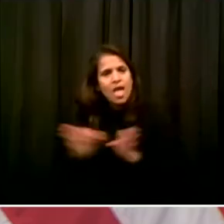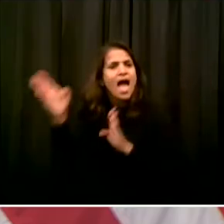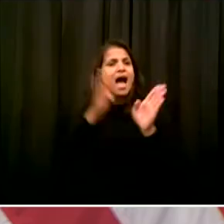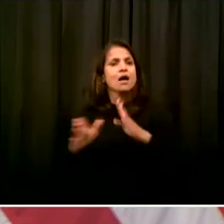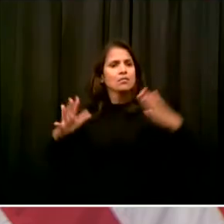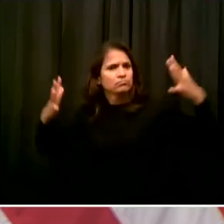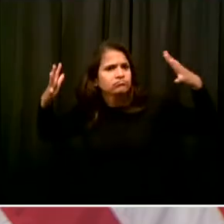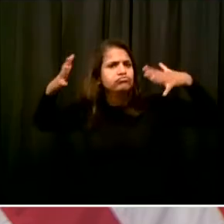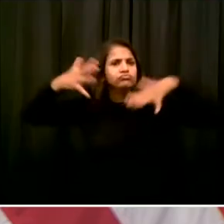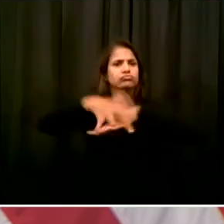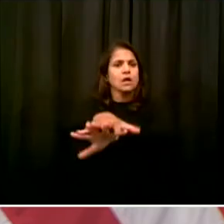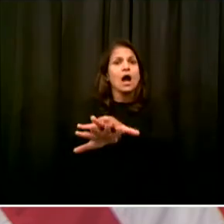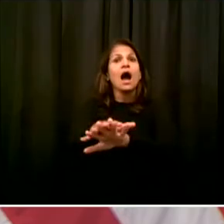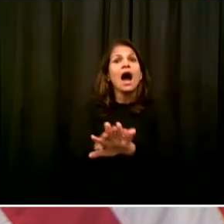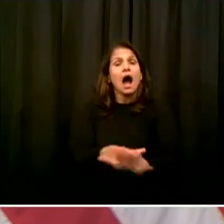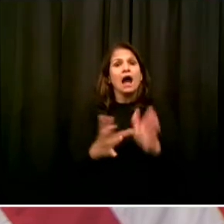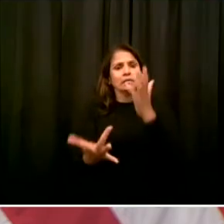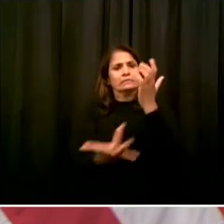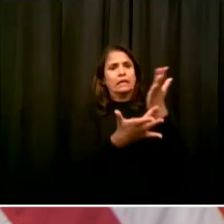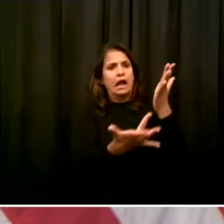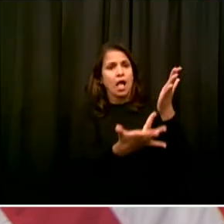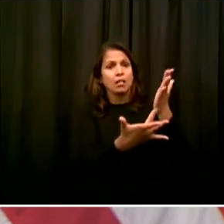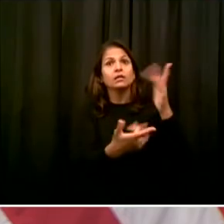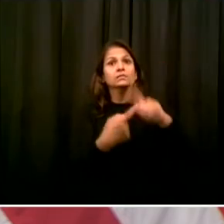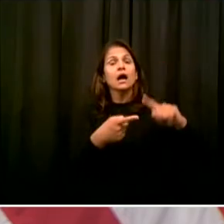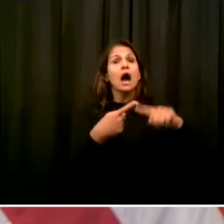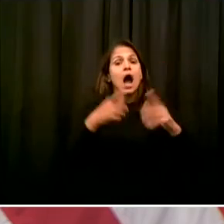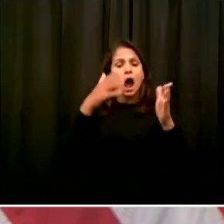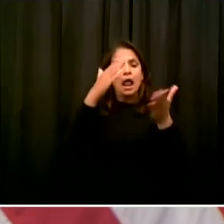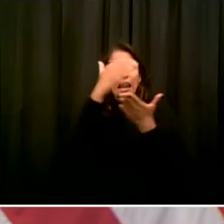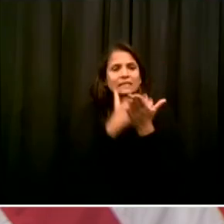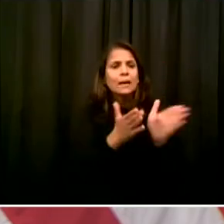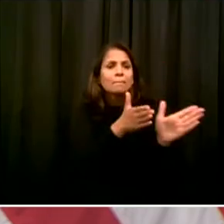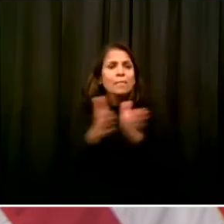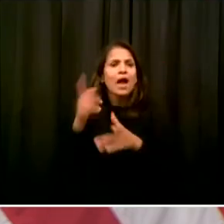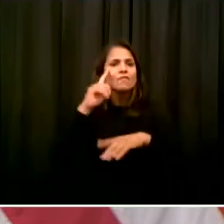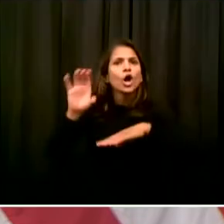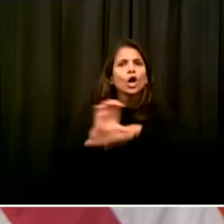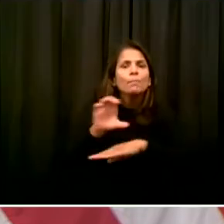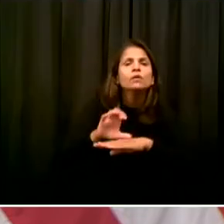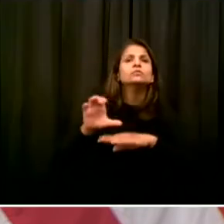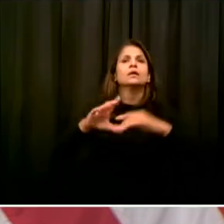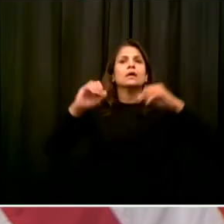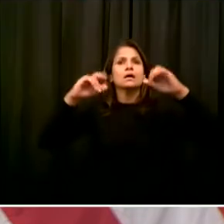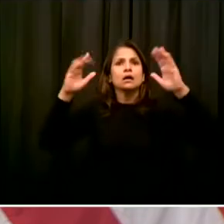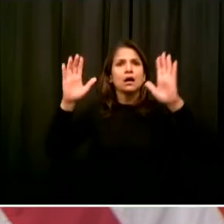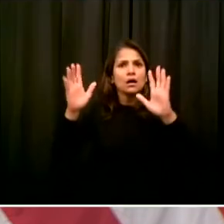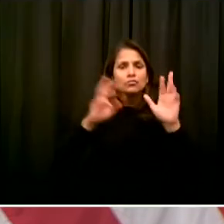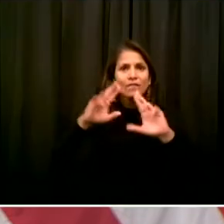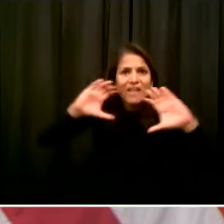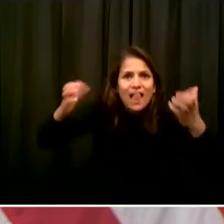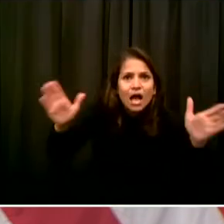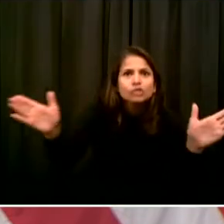IN PERSON BLENDED LEARNING WILL BE TEACHING CHILDREN IN PERSON. THEY WILL HAVE LESSON